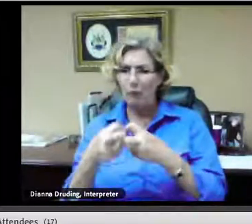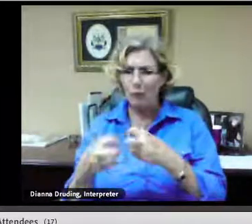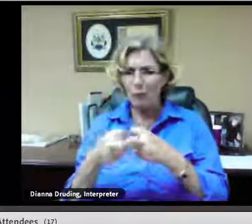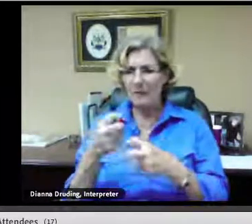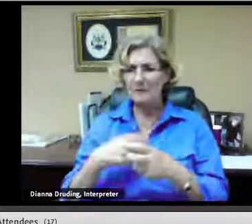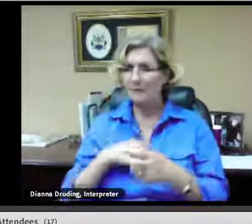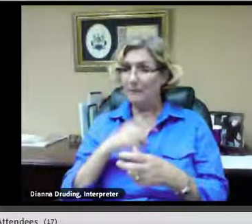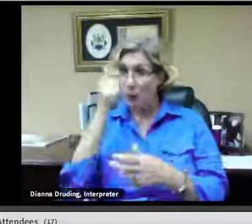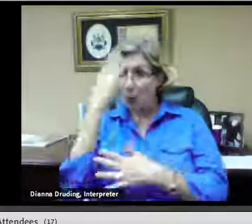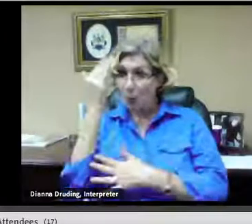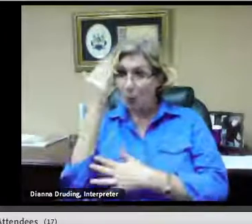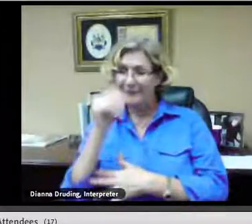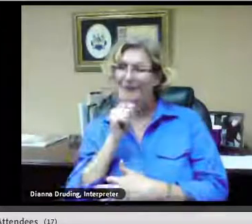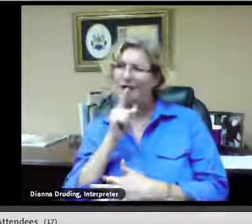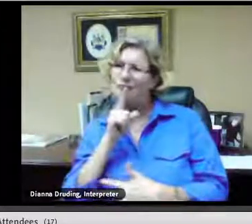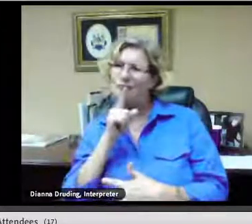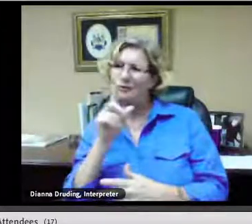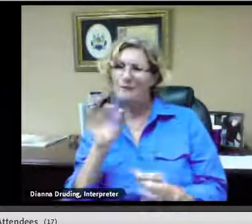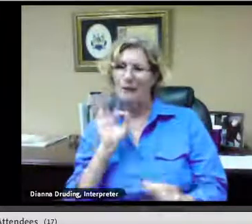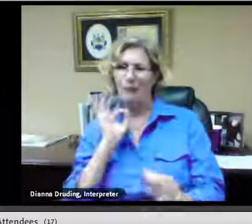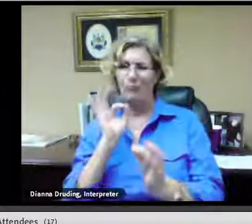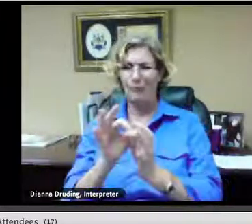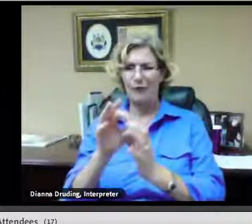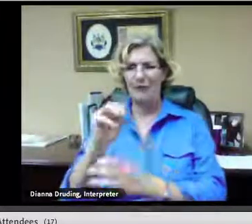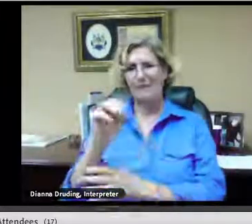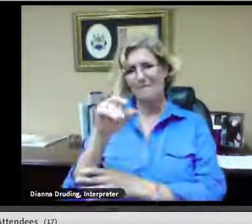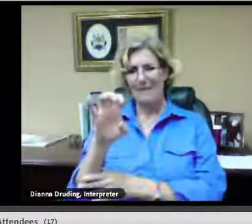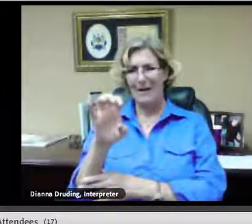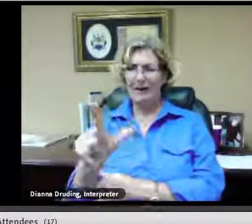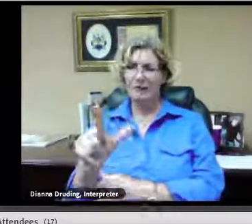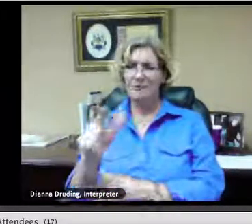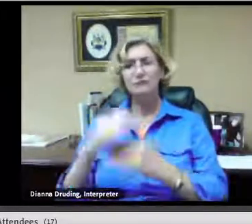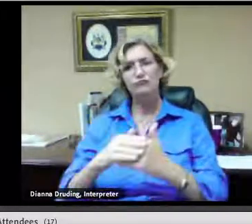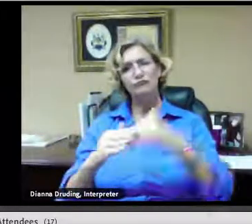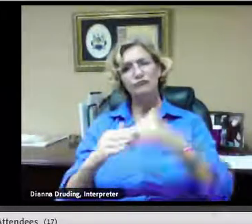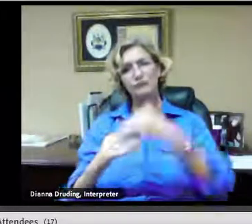You know, if we have inaccessible environments or transportation,